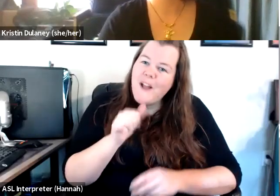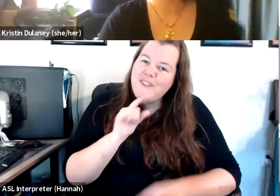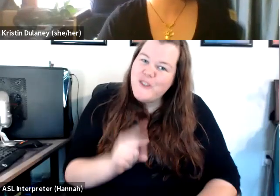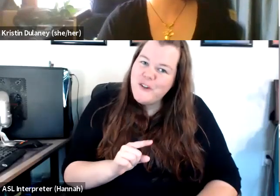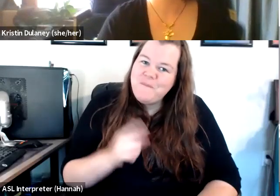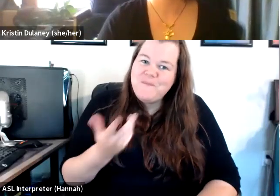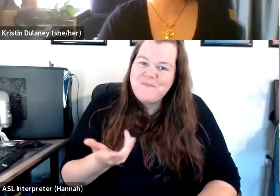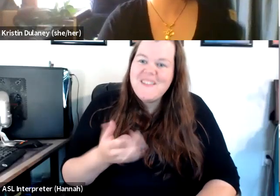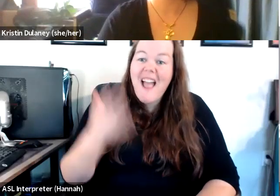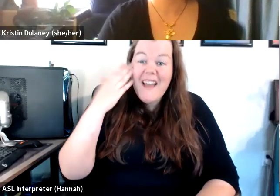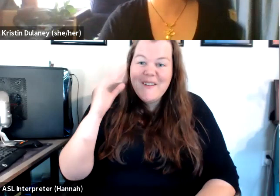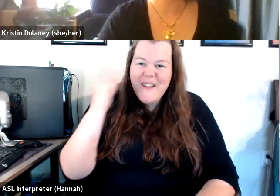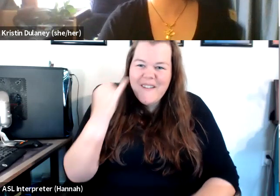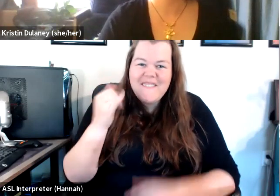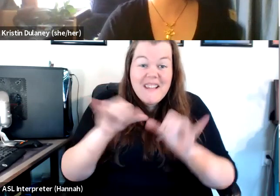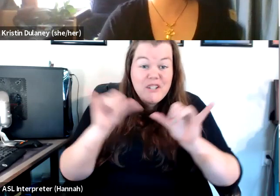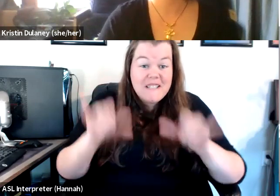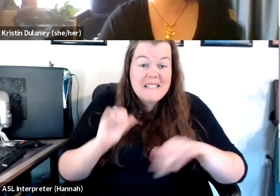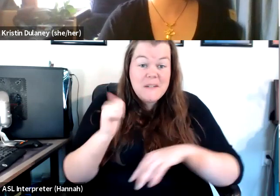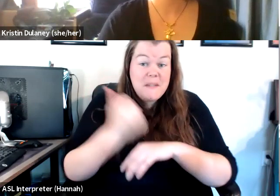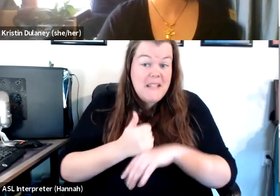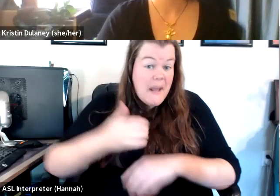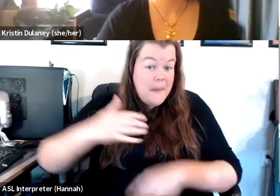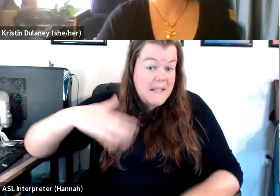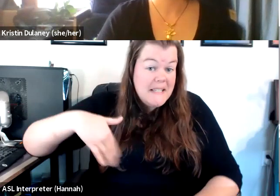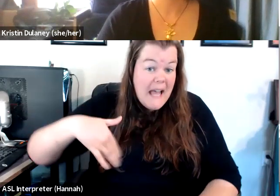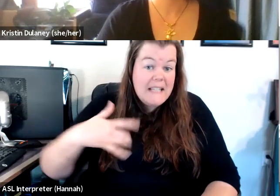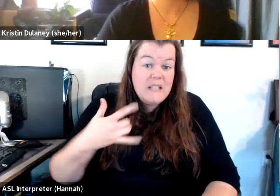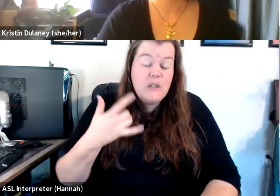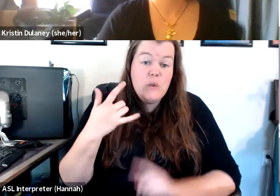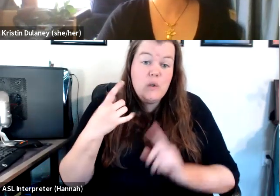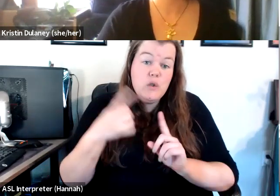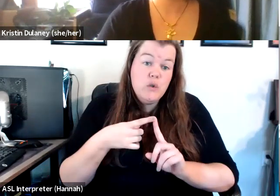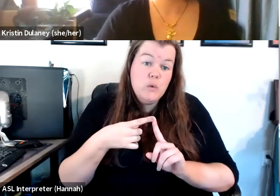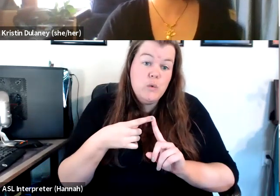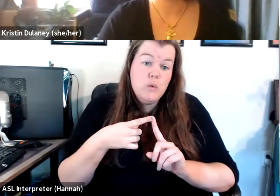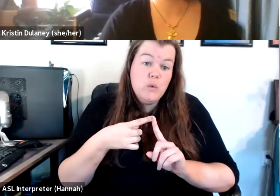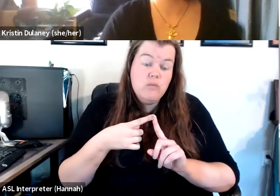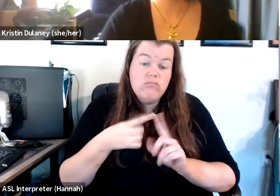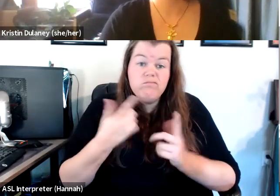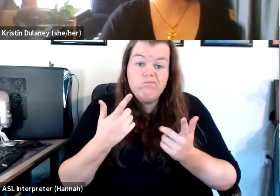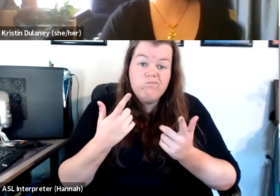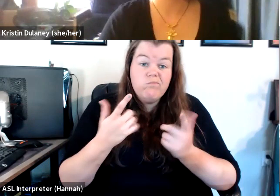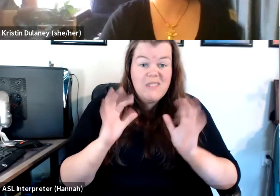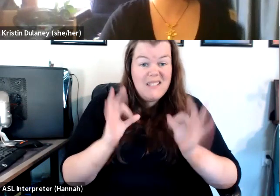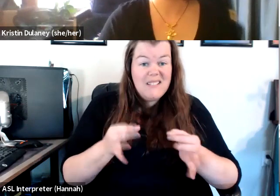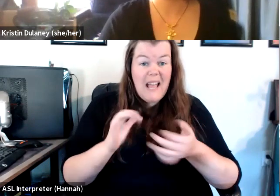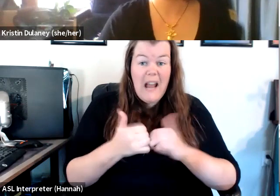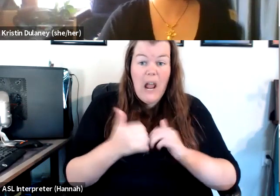systems in place at this time to um dictate like how frequently we should be checking in with them